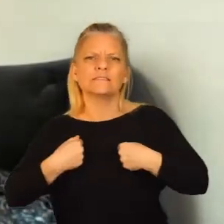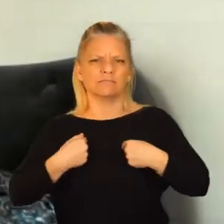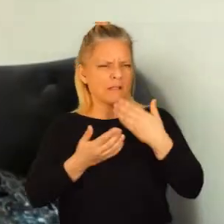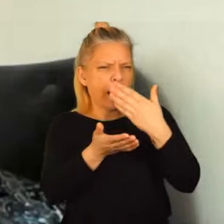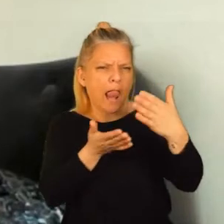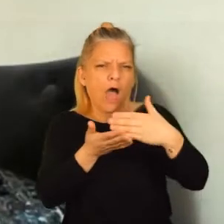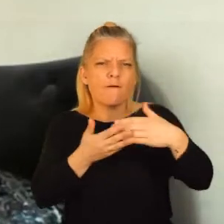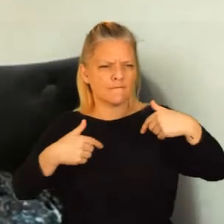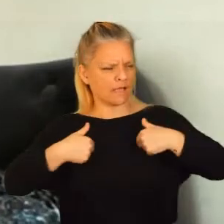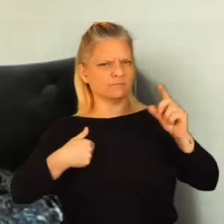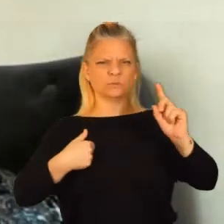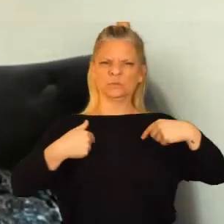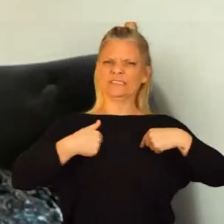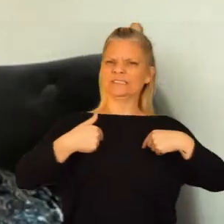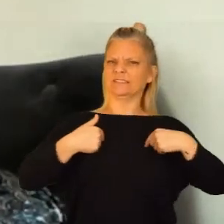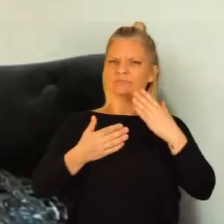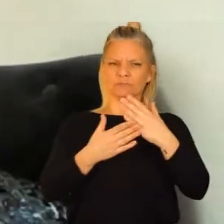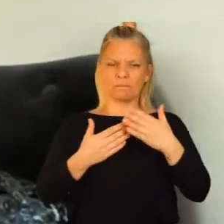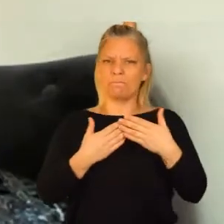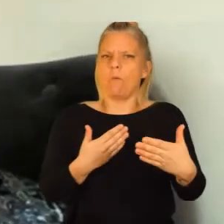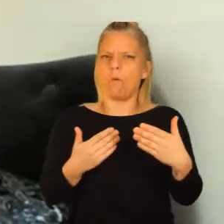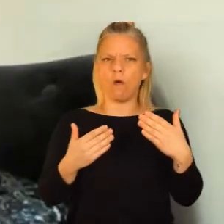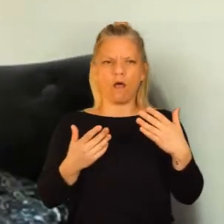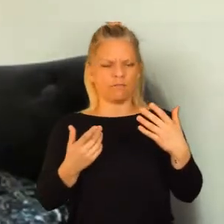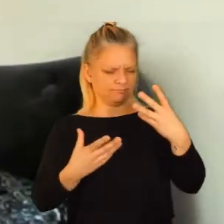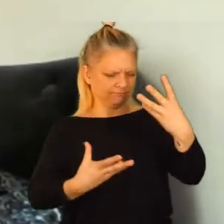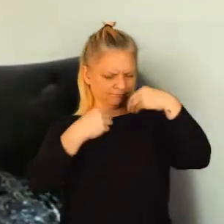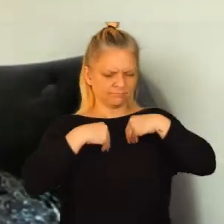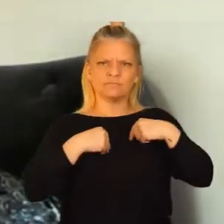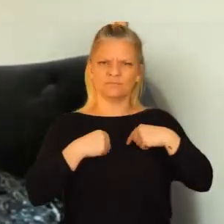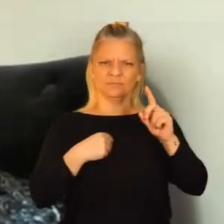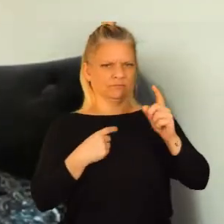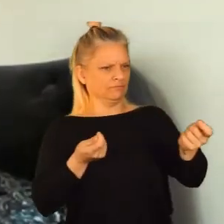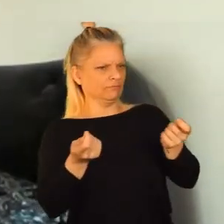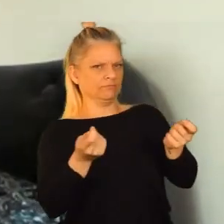others get into it I really questioned a lot of what I thought I was doing as a facilitator